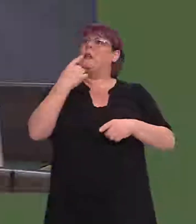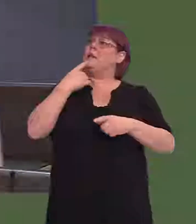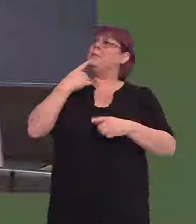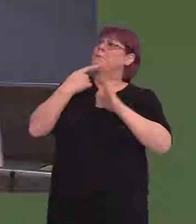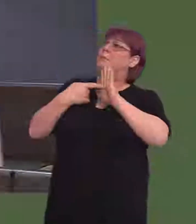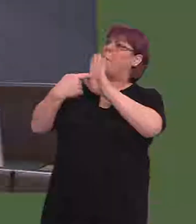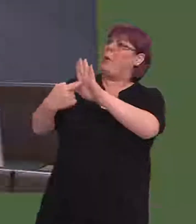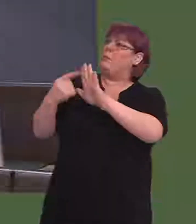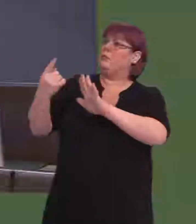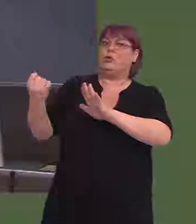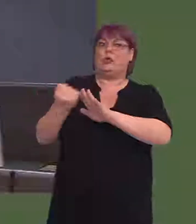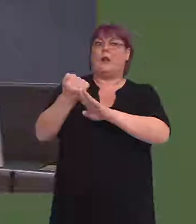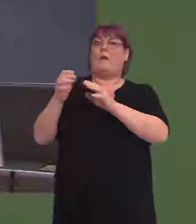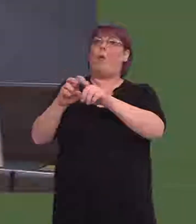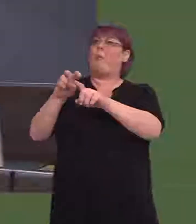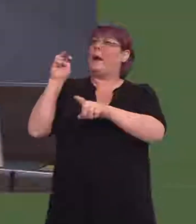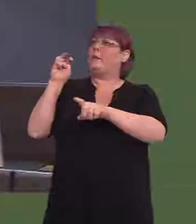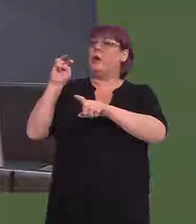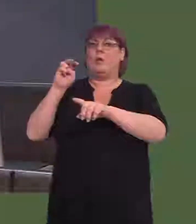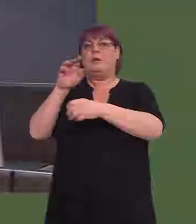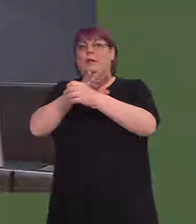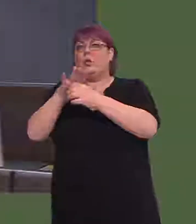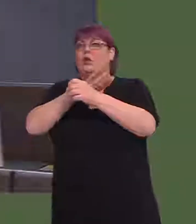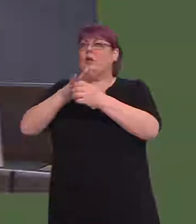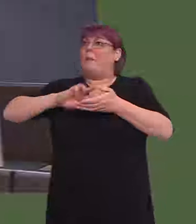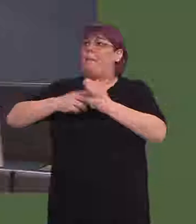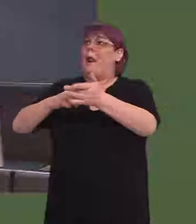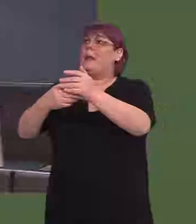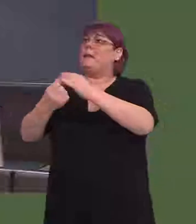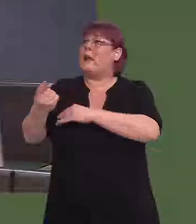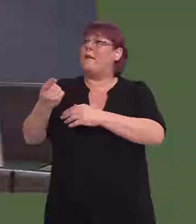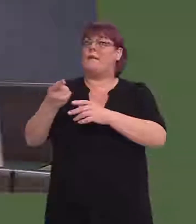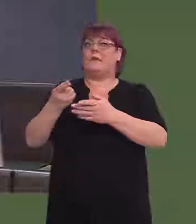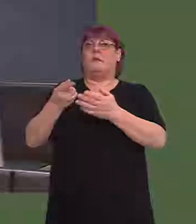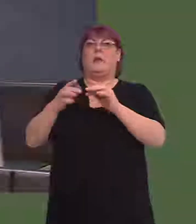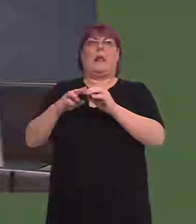all Brexit scenarios, including the prospect of leaving the European Union without a deal.